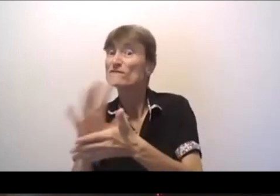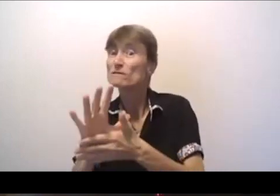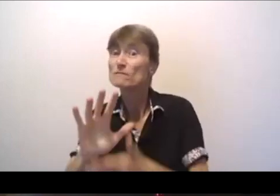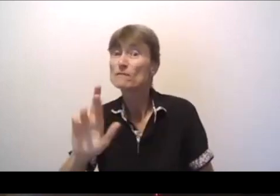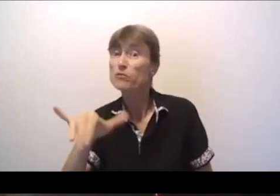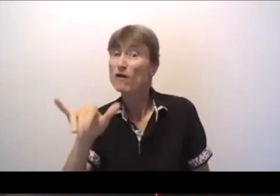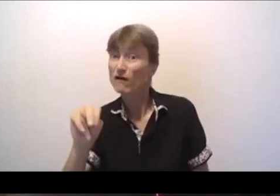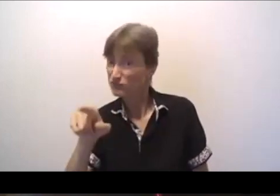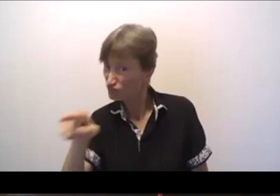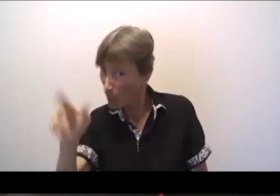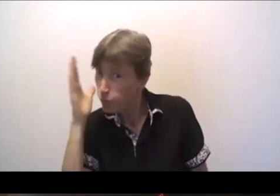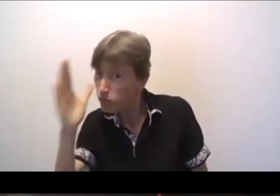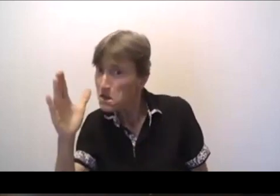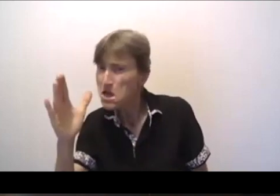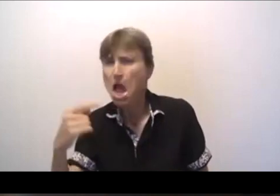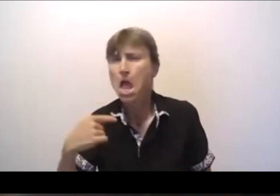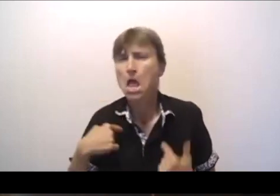some of my work and see how that goes plus i don't know if i can fill 10